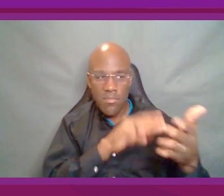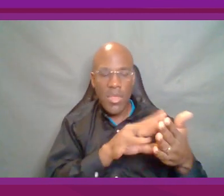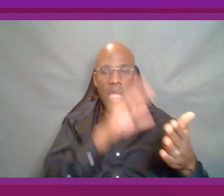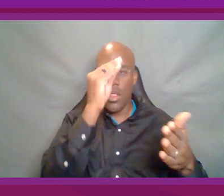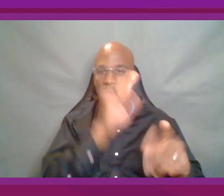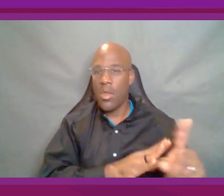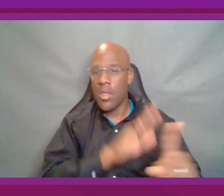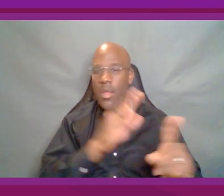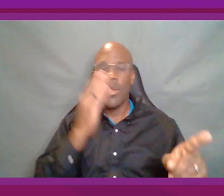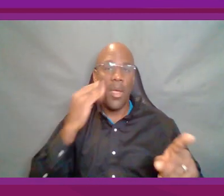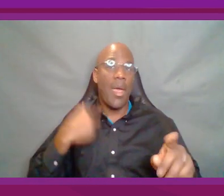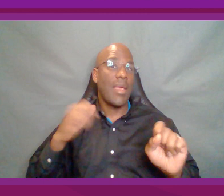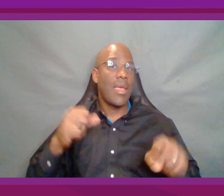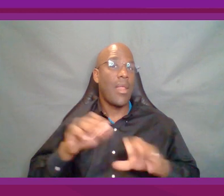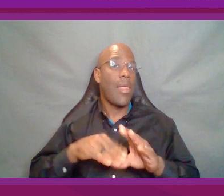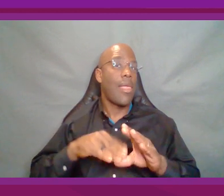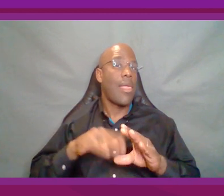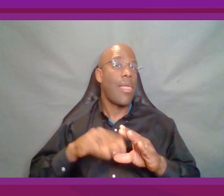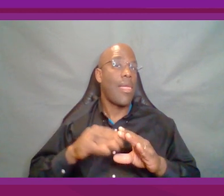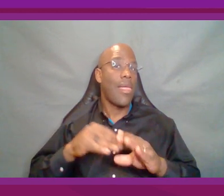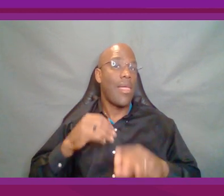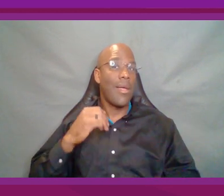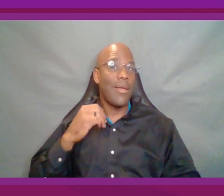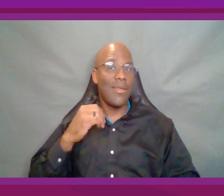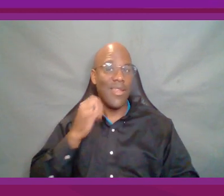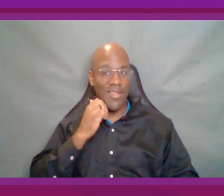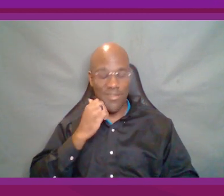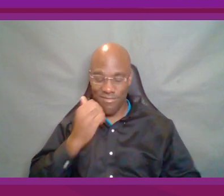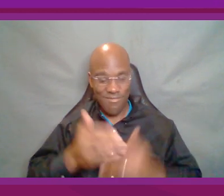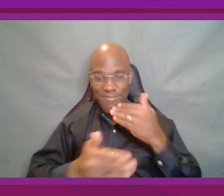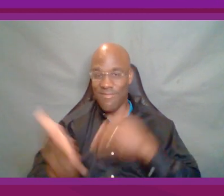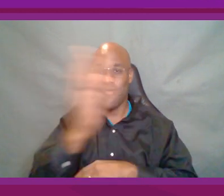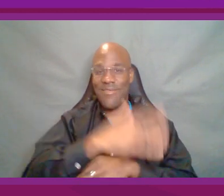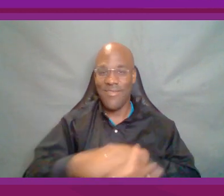Moya, you know I can go on this for days so I'm gonna stop there and and -